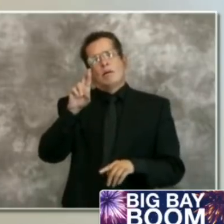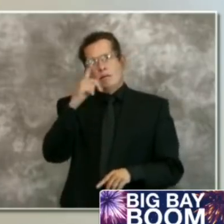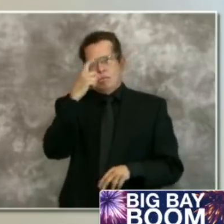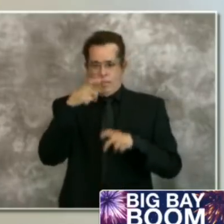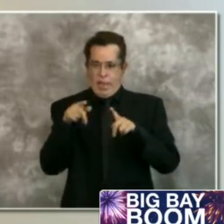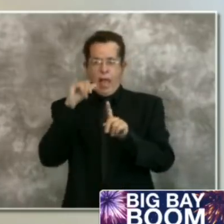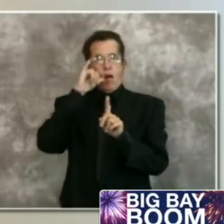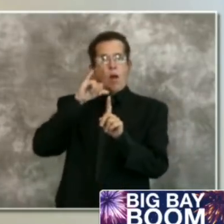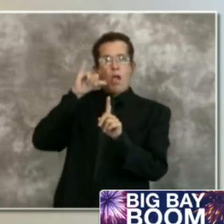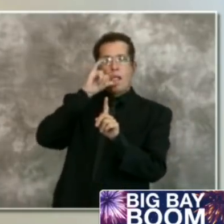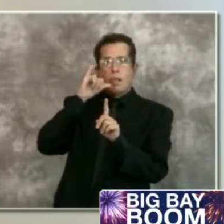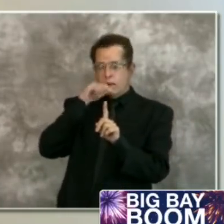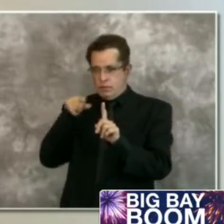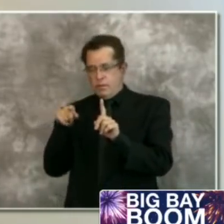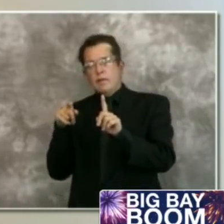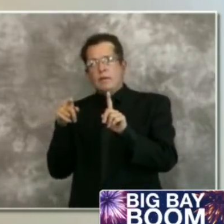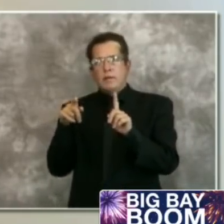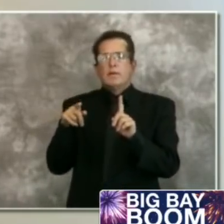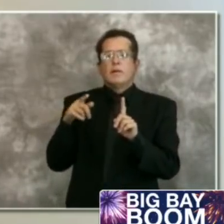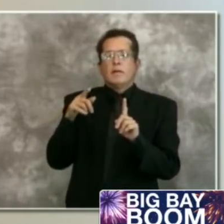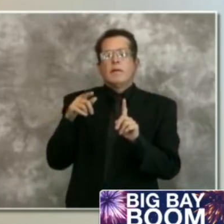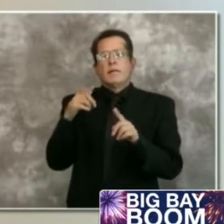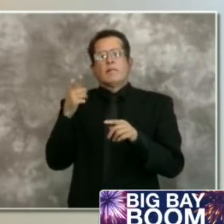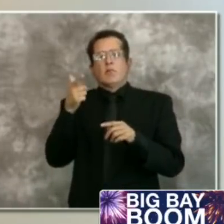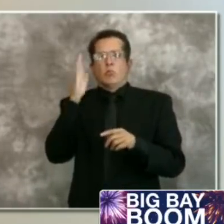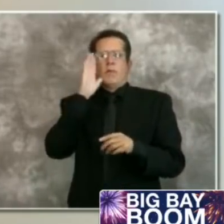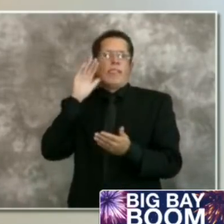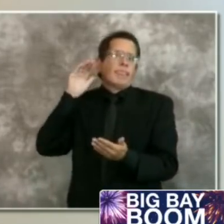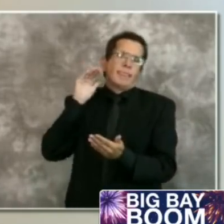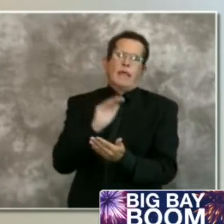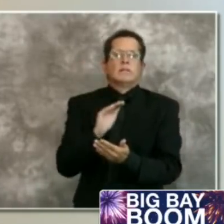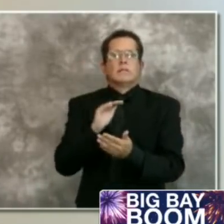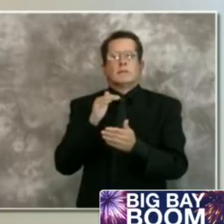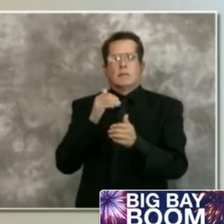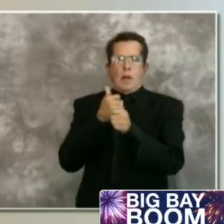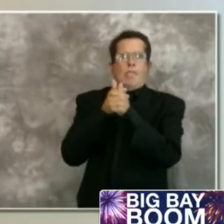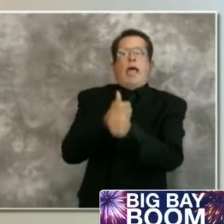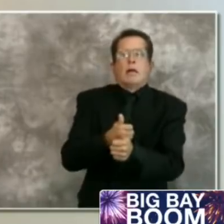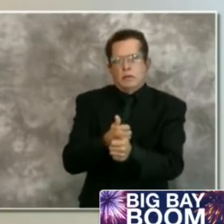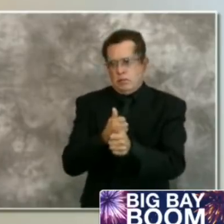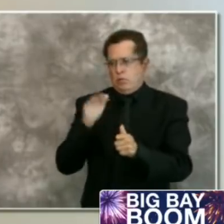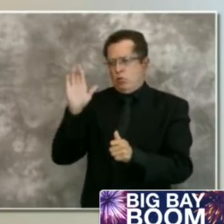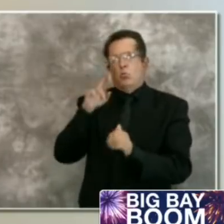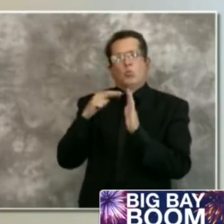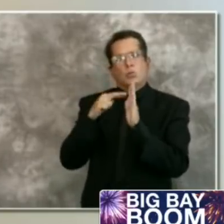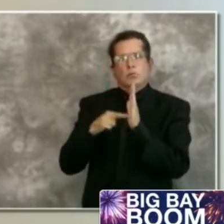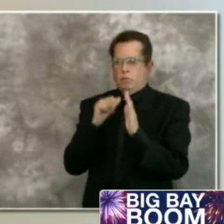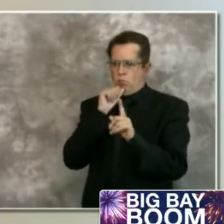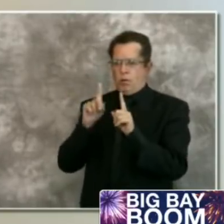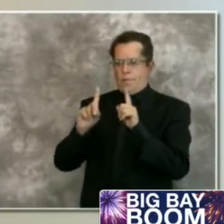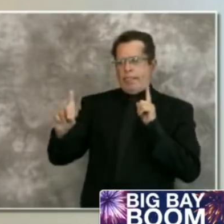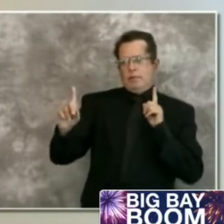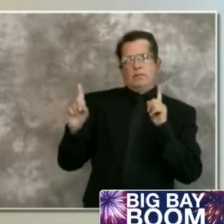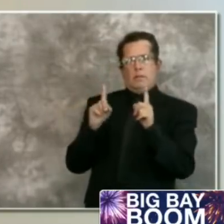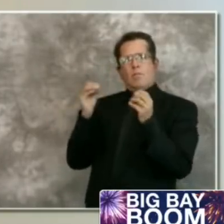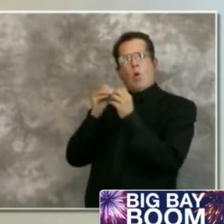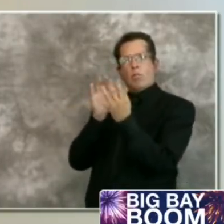PARTICULARLY SOCIAL SET. WE'RE DIFFERENT PEOPLE AND GROUPS ARE MET. SIMPLE REALITY THAT ALCOHOL CONSUMPTION, IMPAIRS JUDGMENT MADE LIDA LET